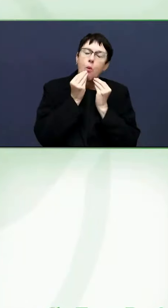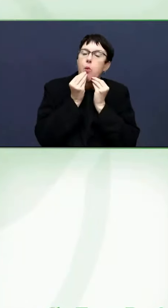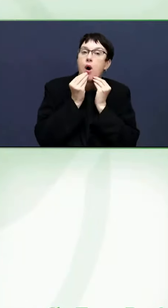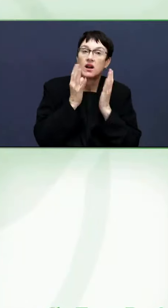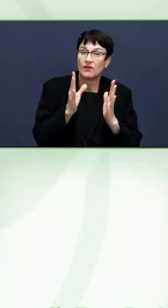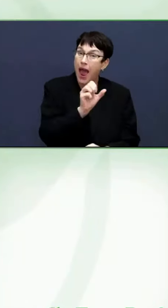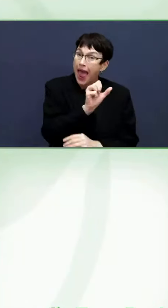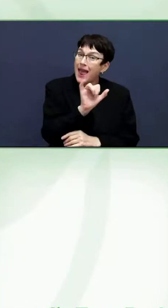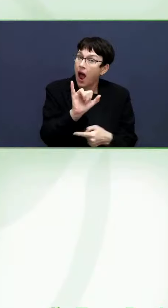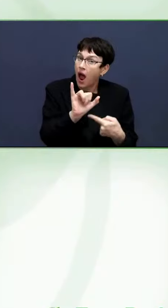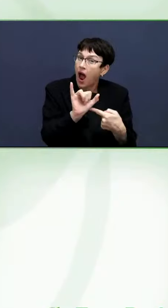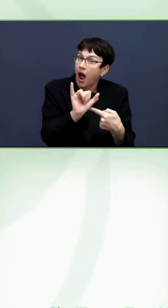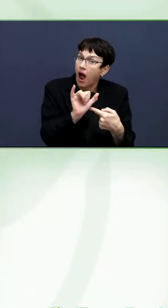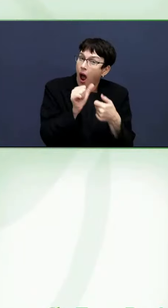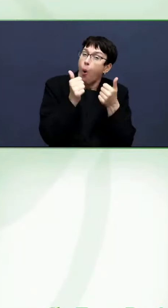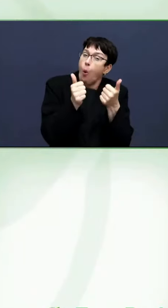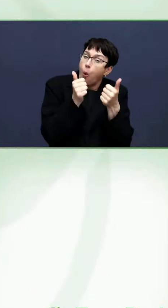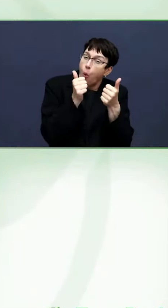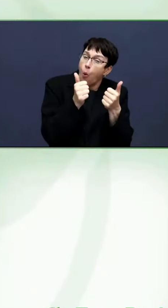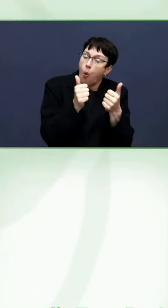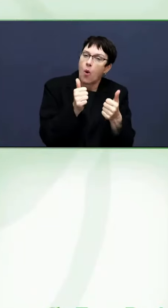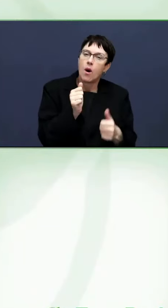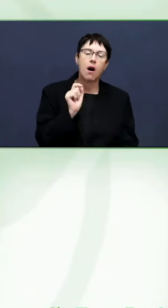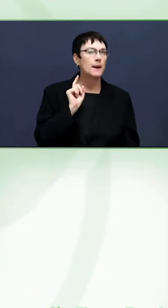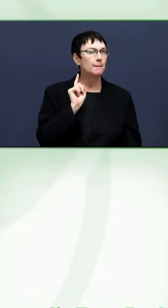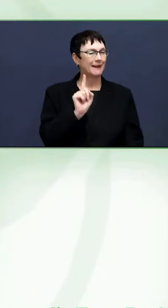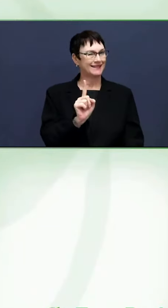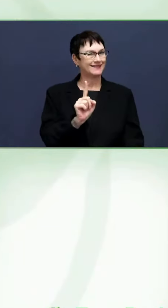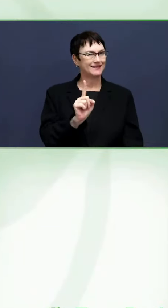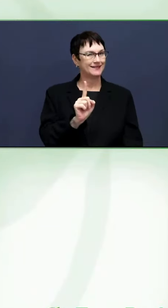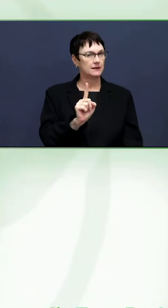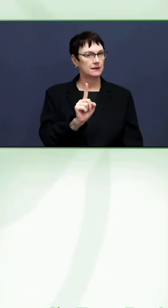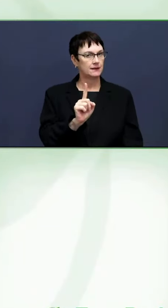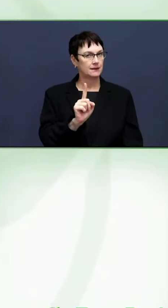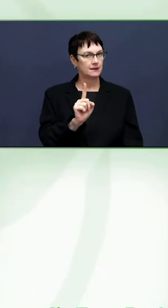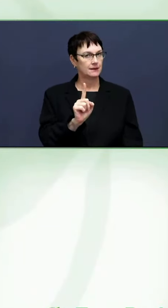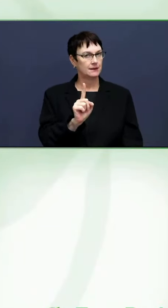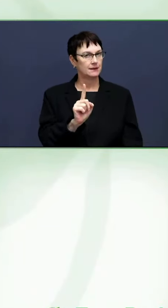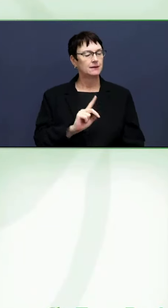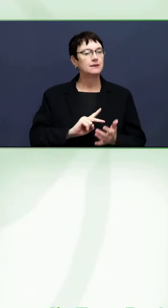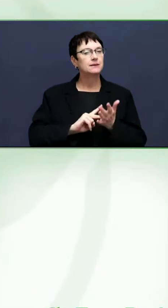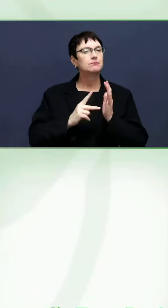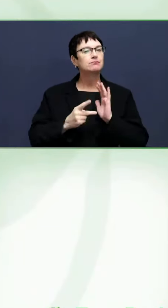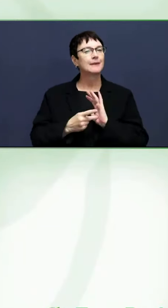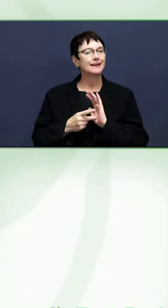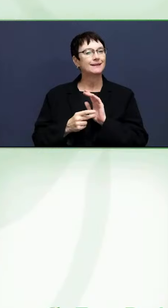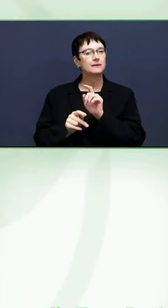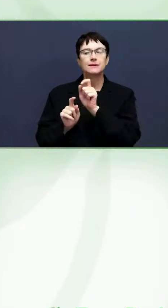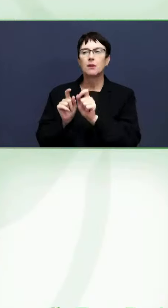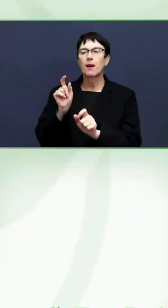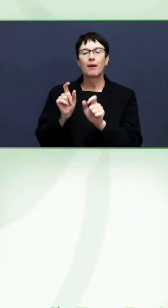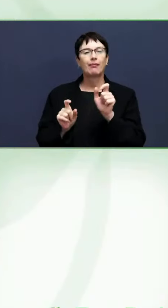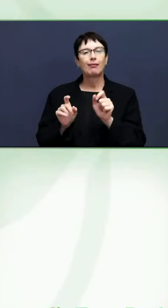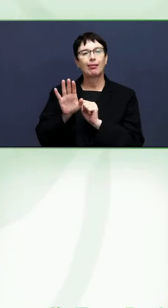But little by little, we are letting pleasure of reading slip away from their fingers, quite